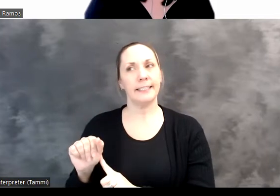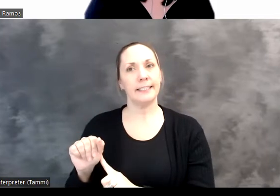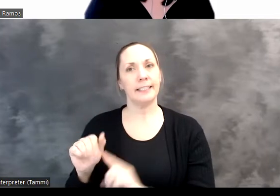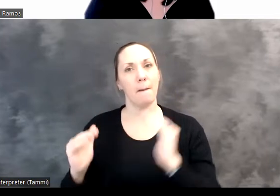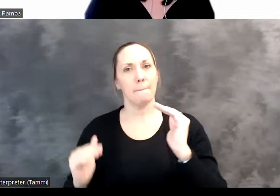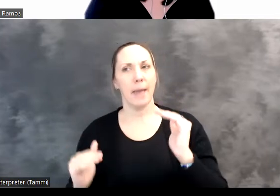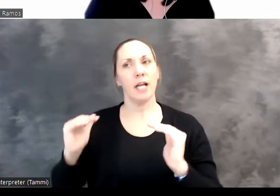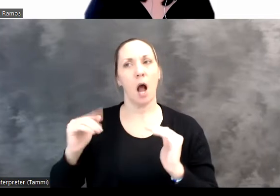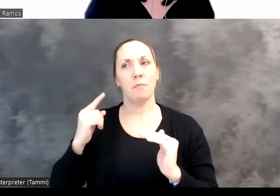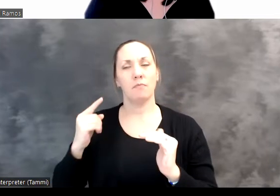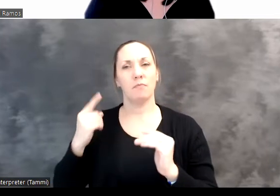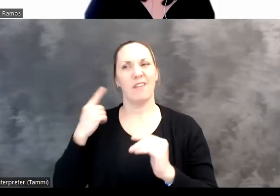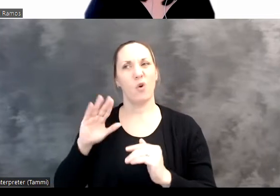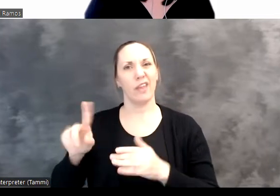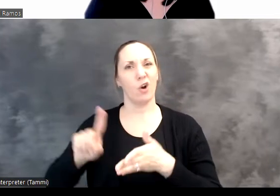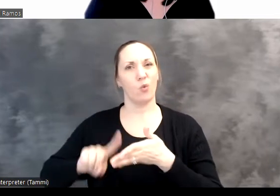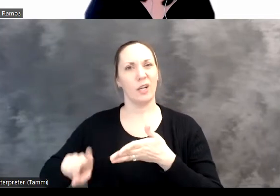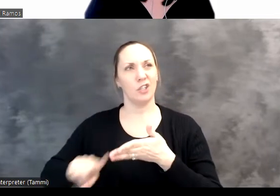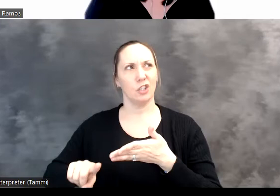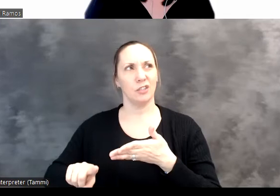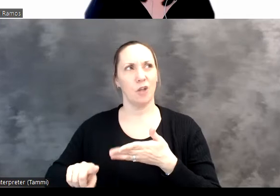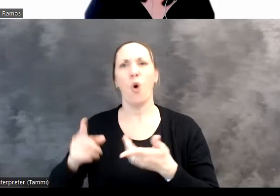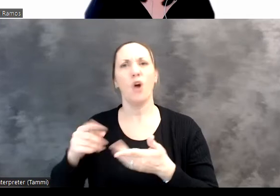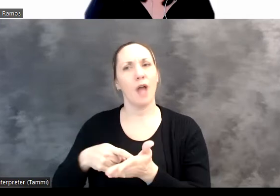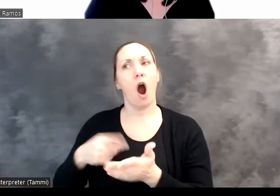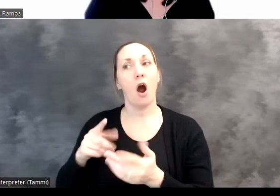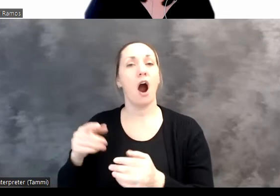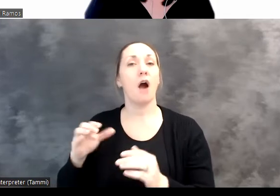you for mentioning this, exploitation, are people who -- People with